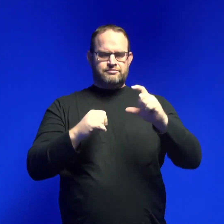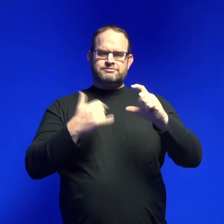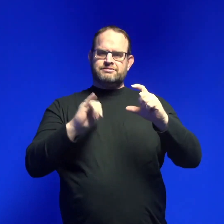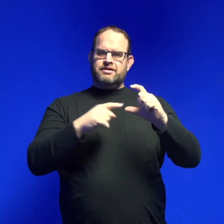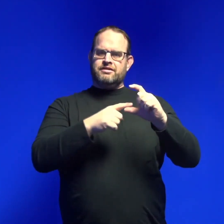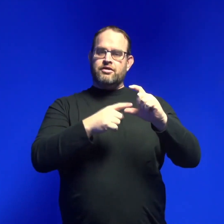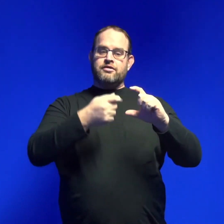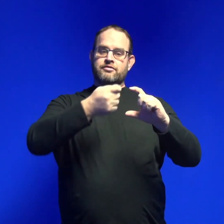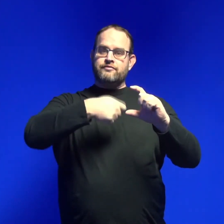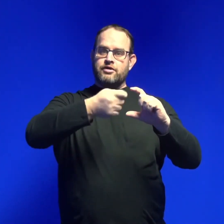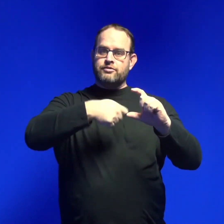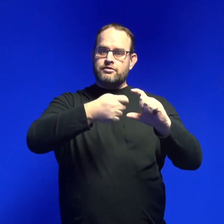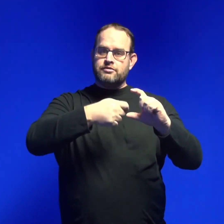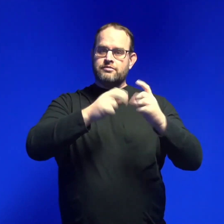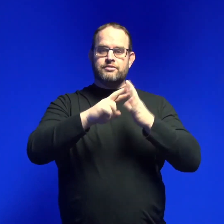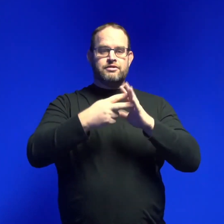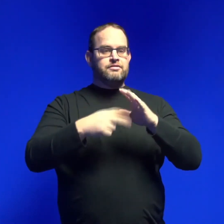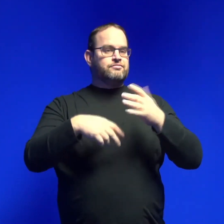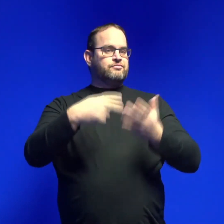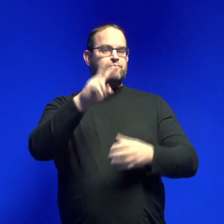Keeping the dominant sign, the handshape in the second hand shows that the number is there.